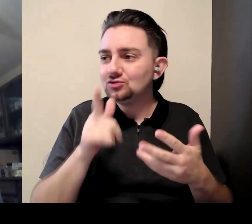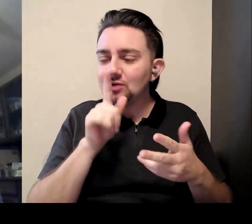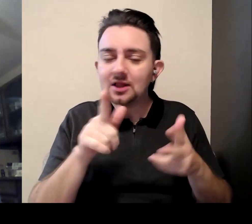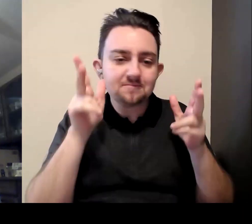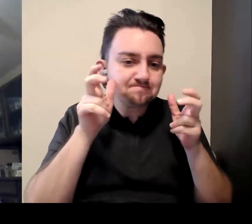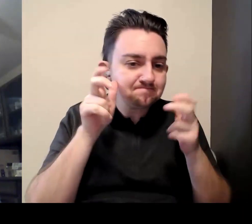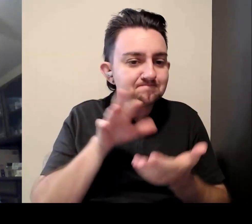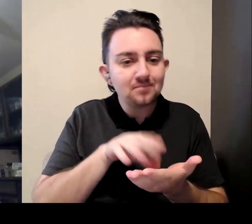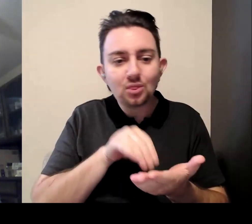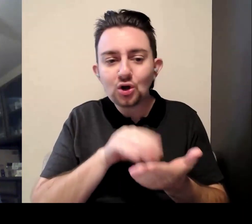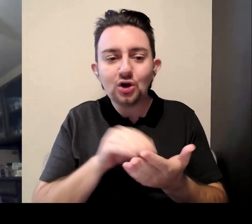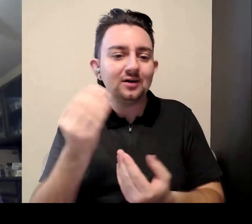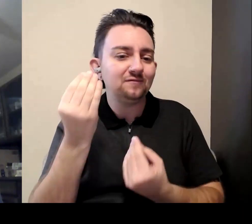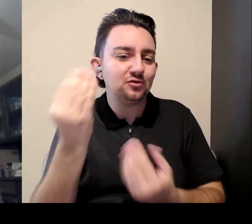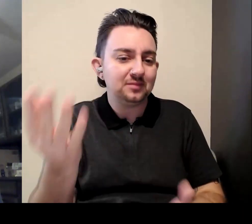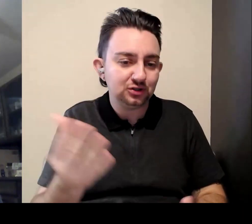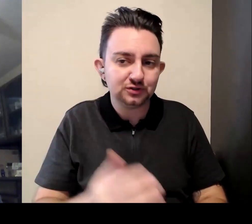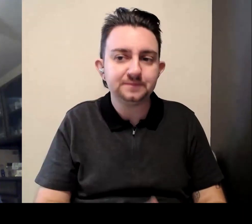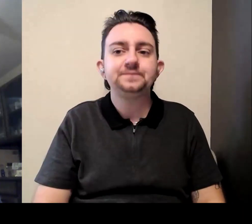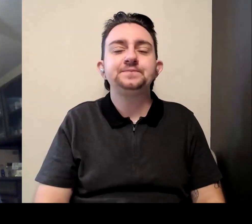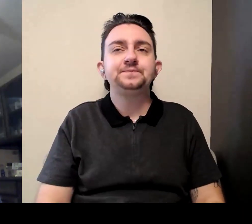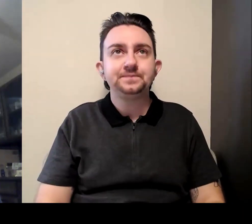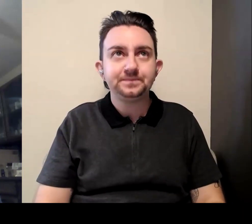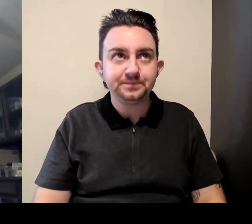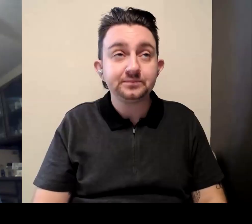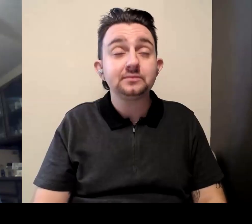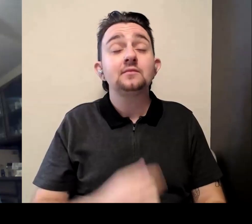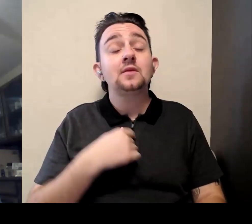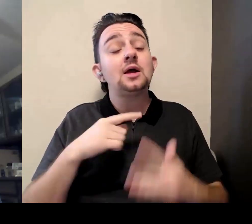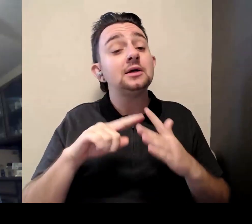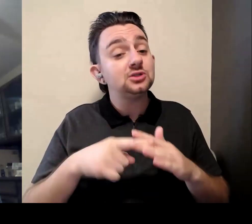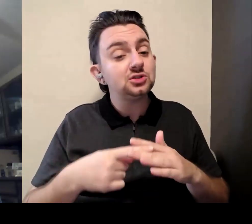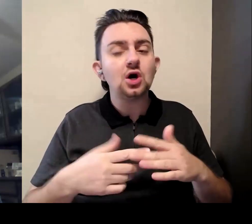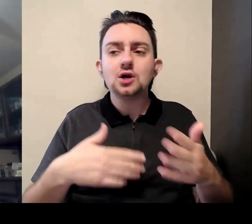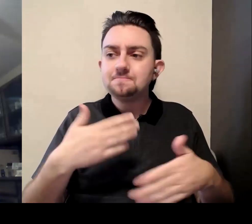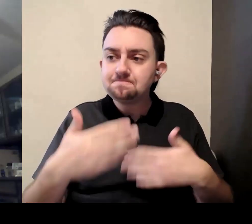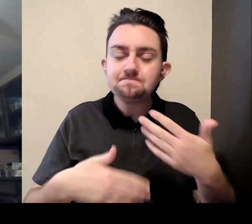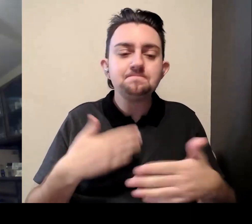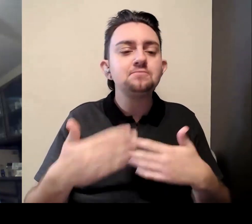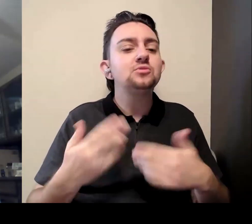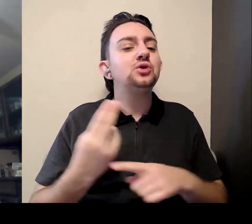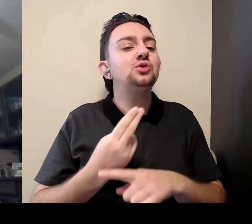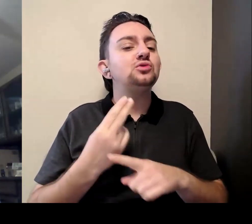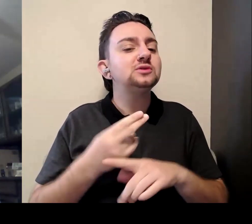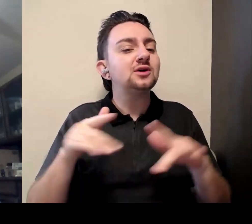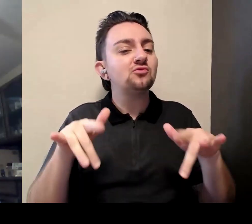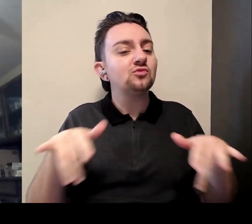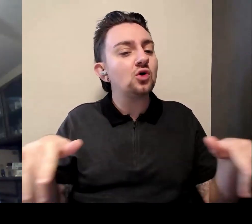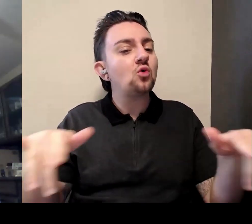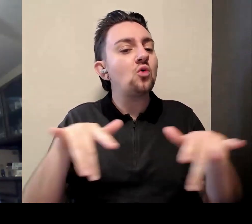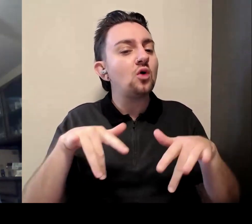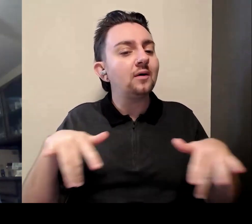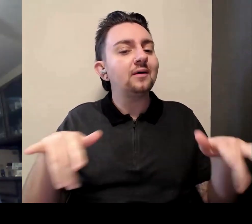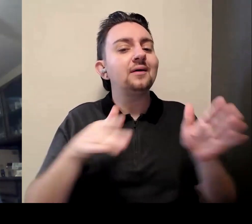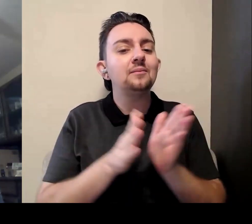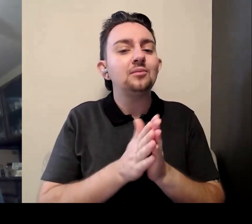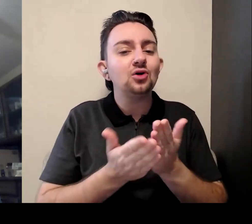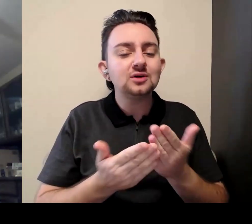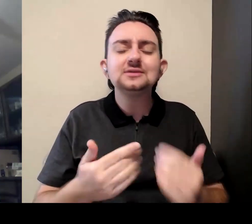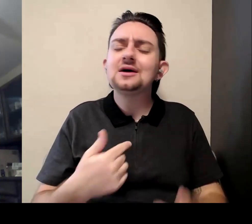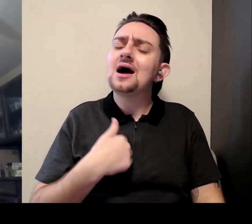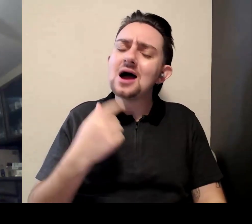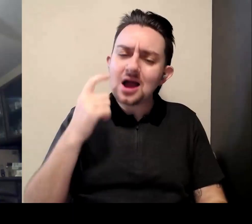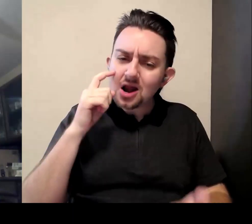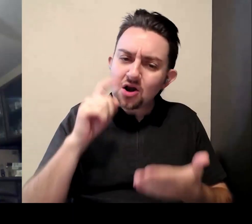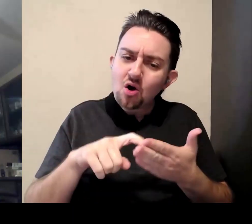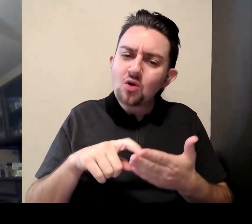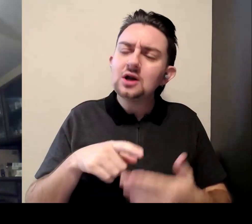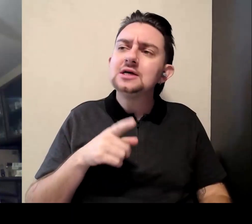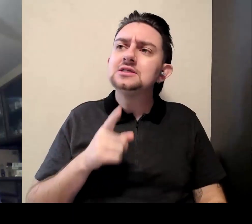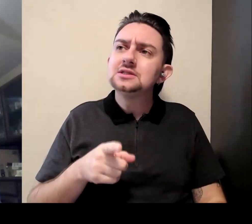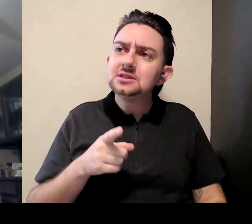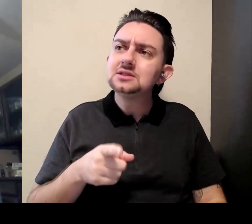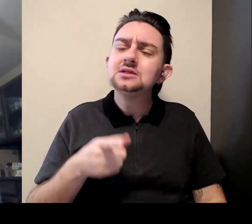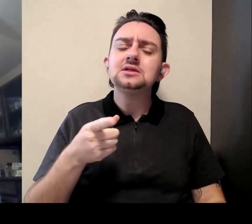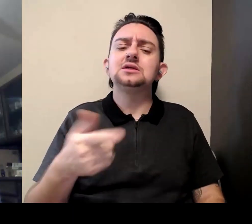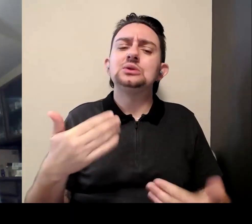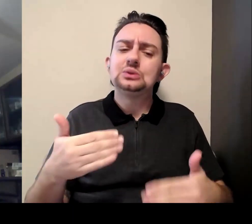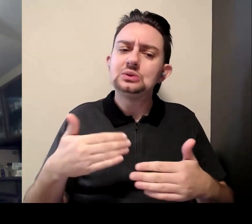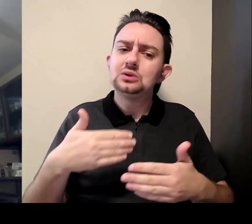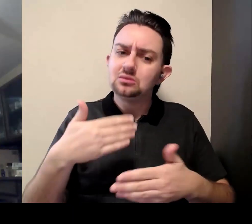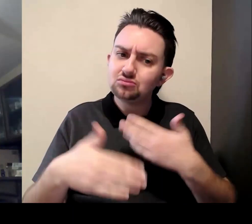And as I started doing this, I noticed that they made progress in their reading.